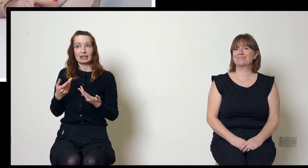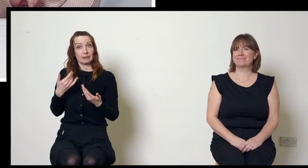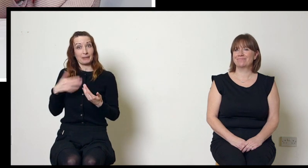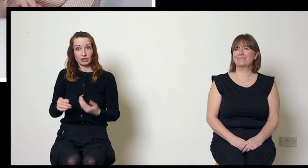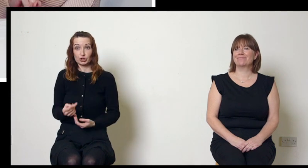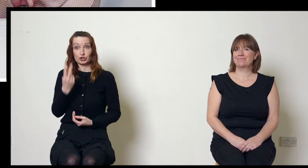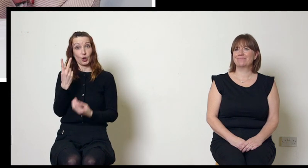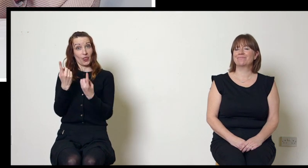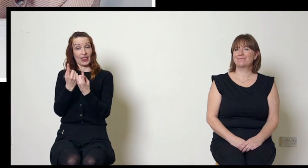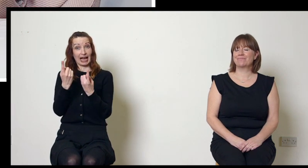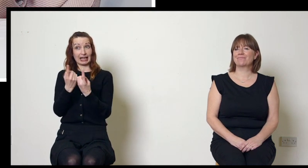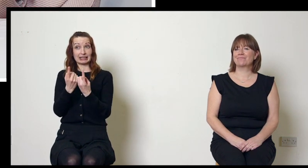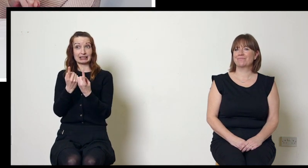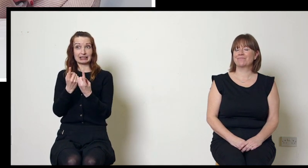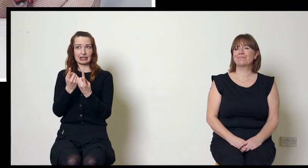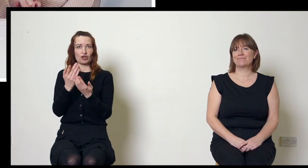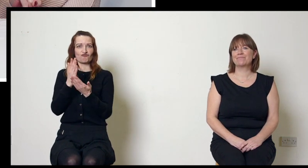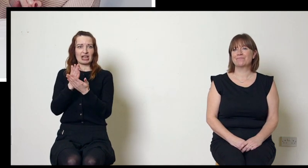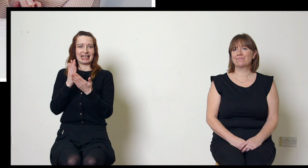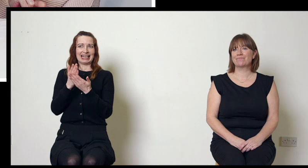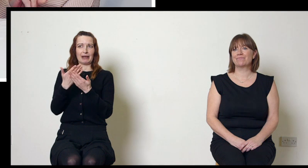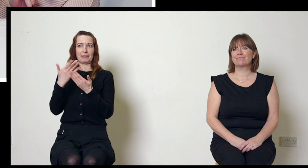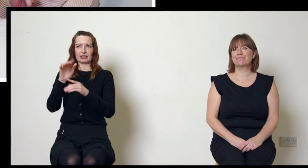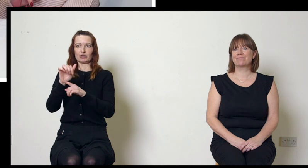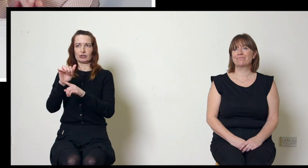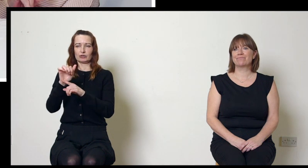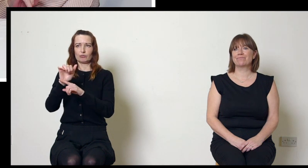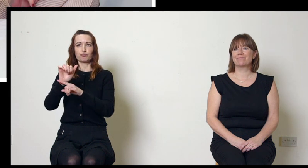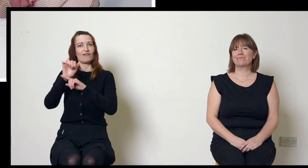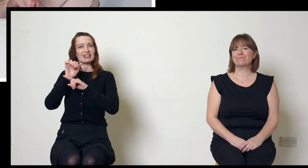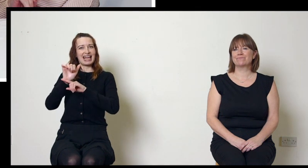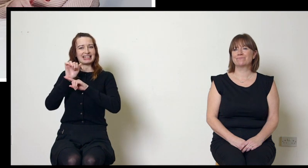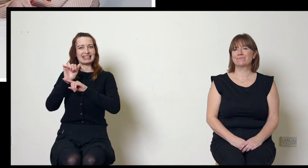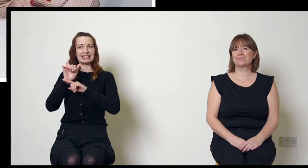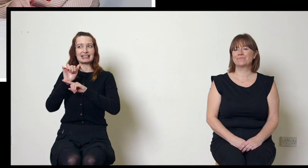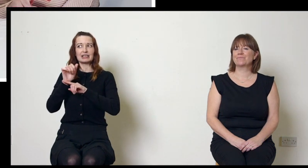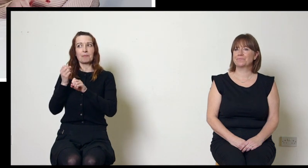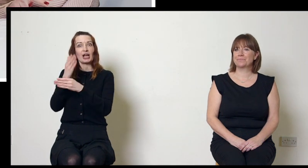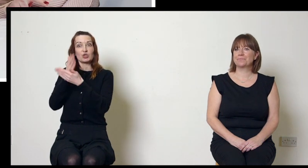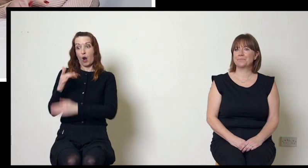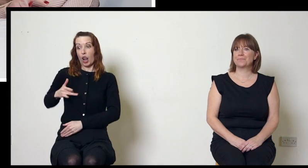have have been overtly preventative in making life accessible for disabled people.